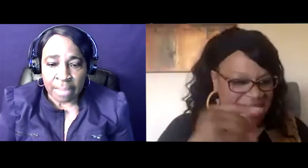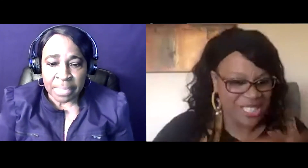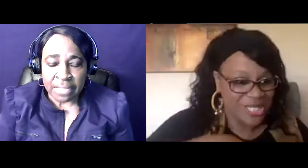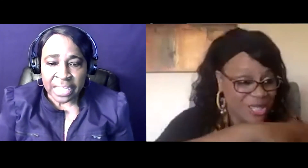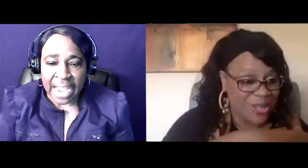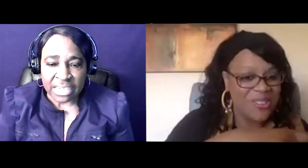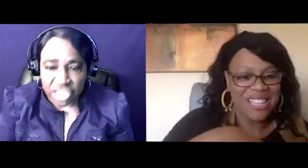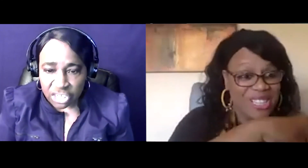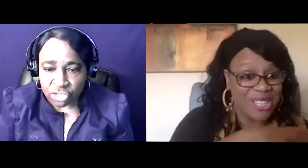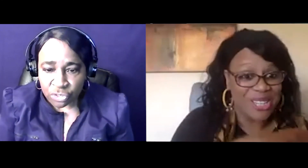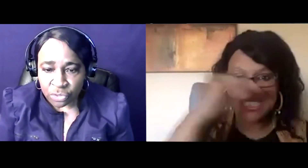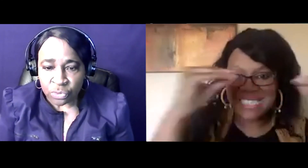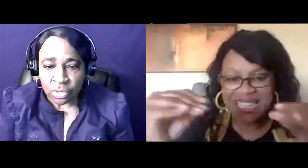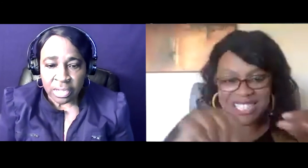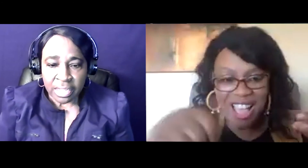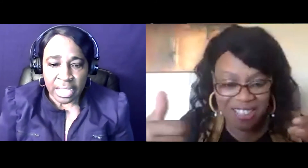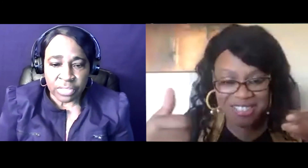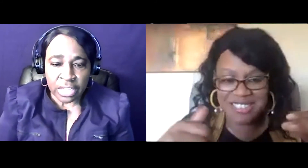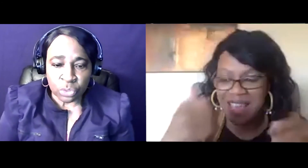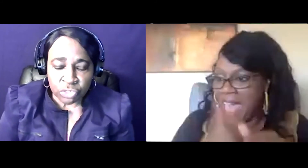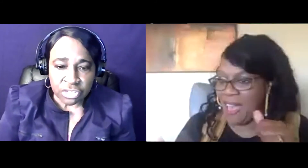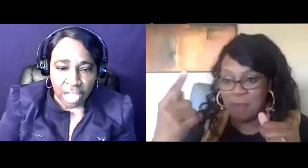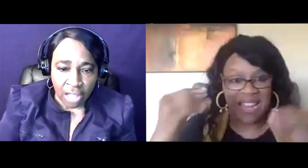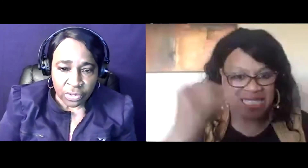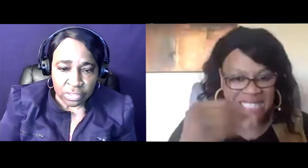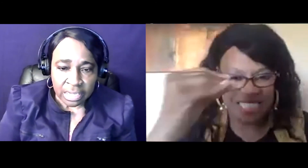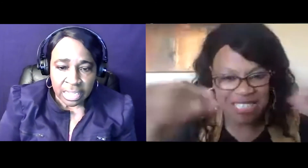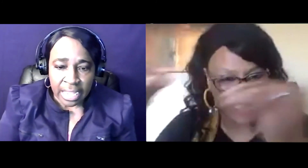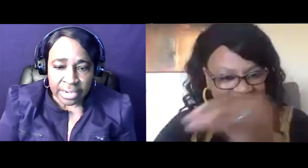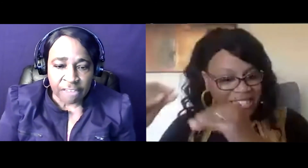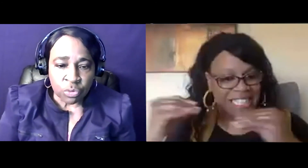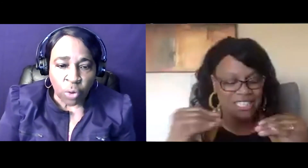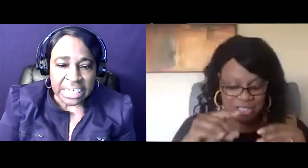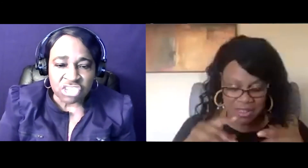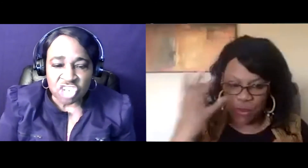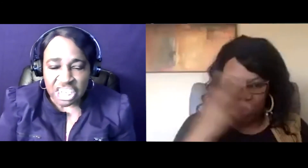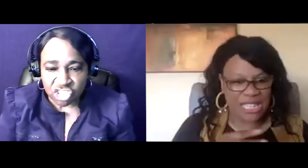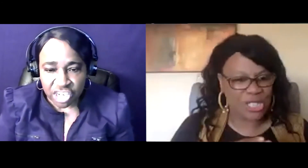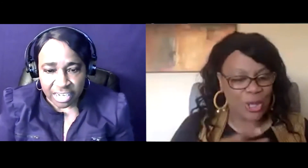meaning that I teach you and then you teach others and everyone is teaching.